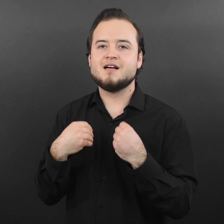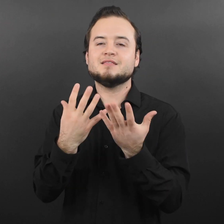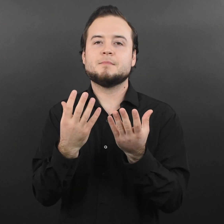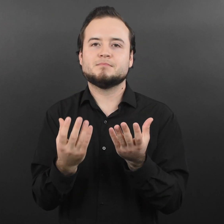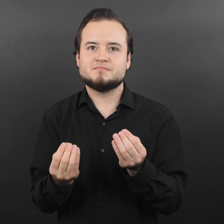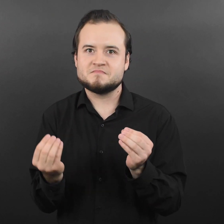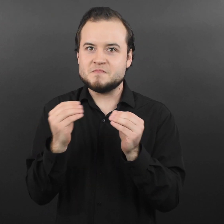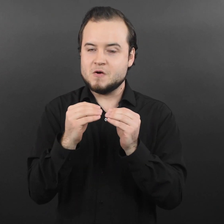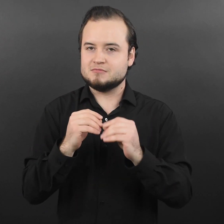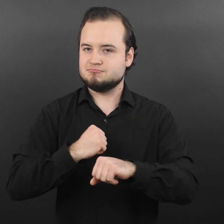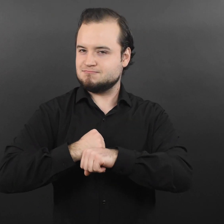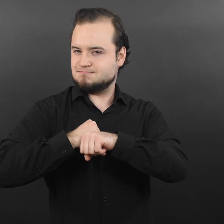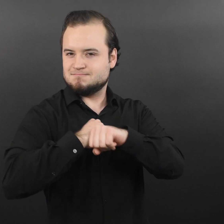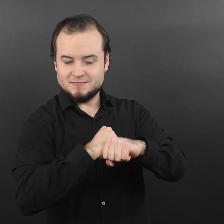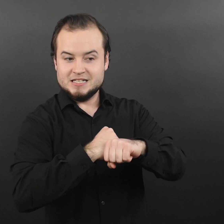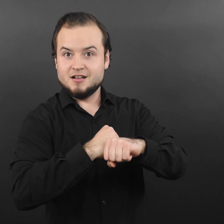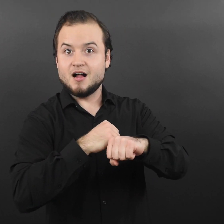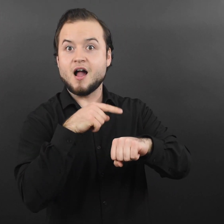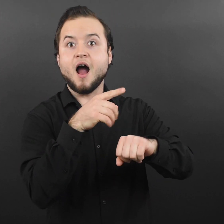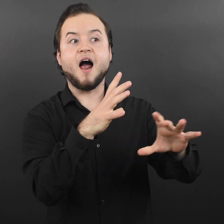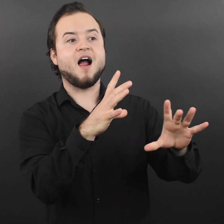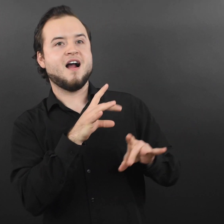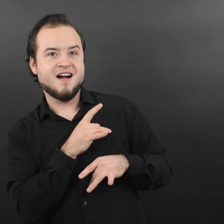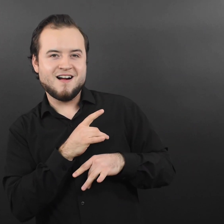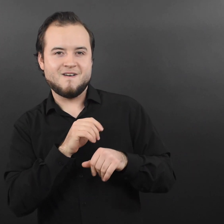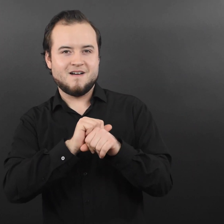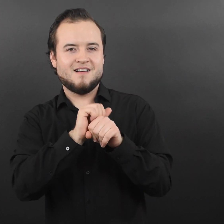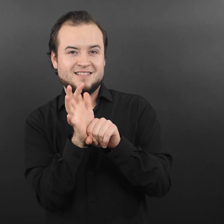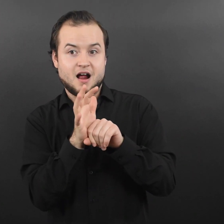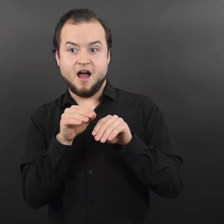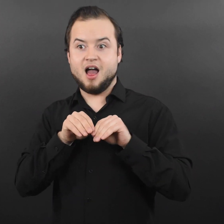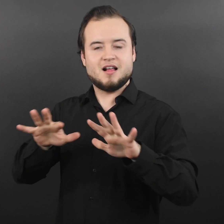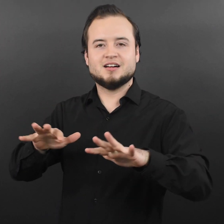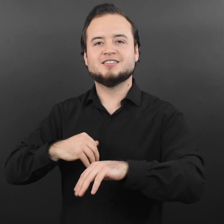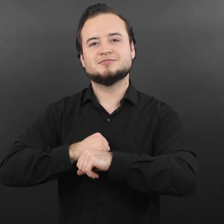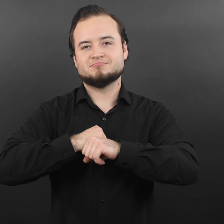can provide extra layers of protection against getting and spreading COVID-19.